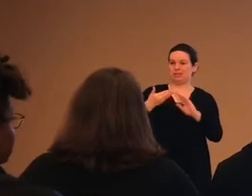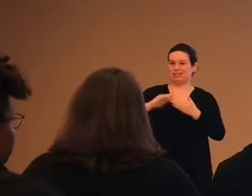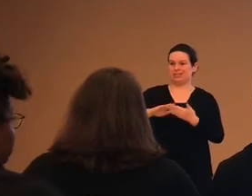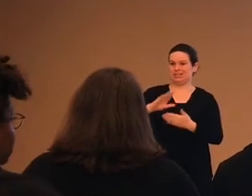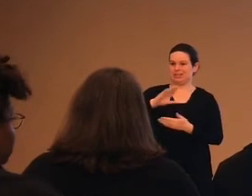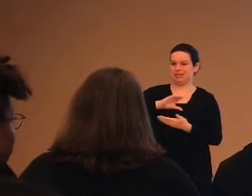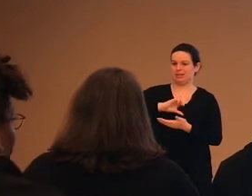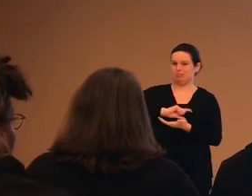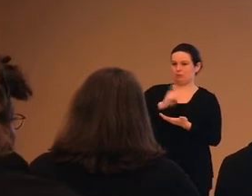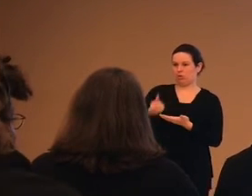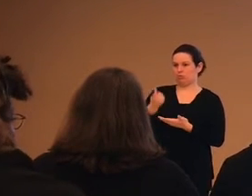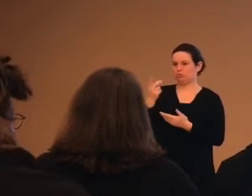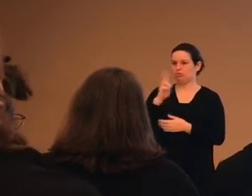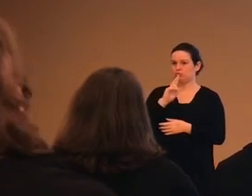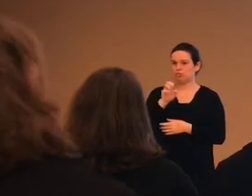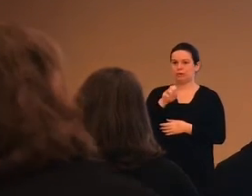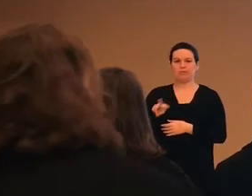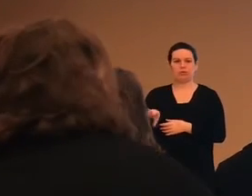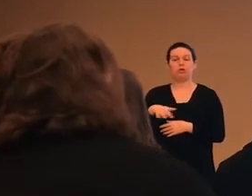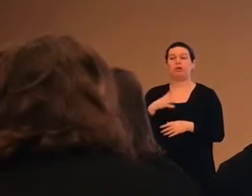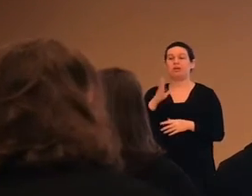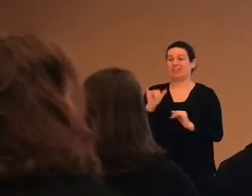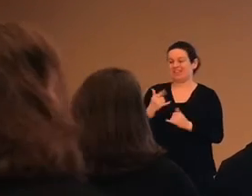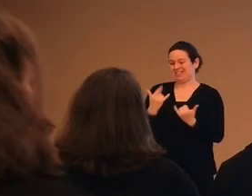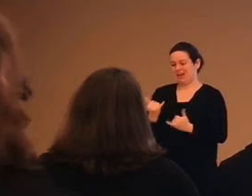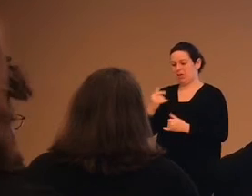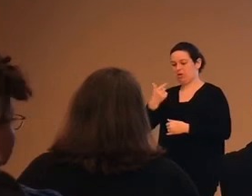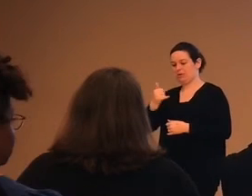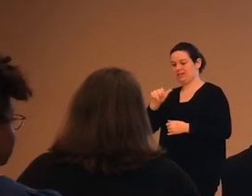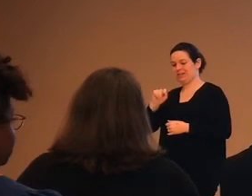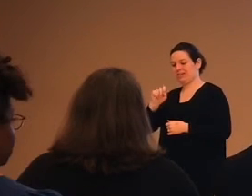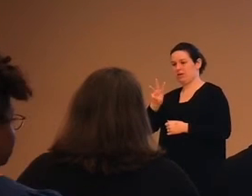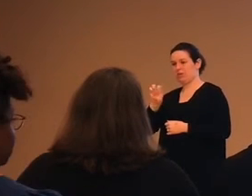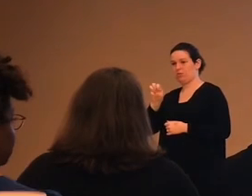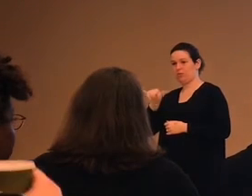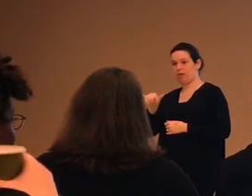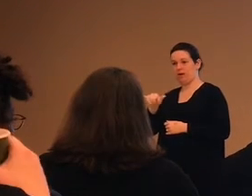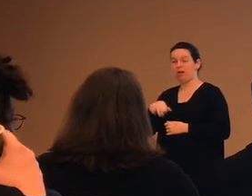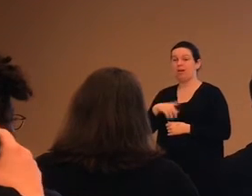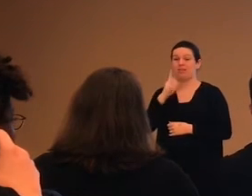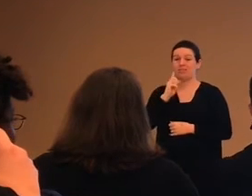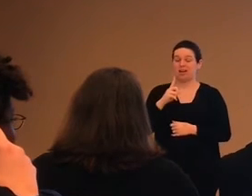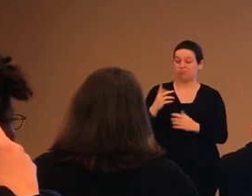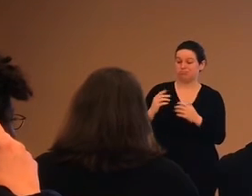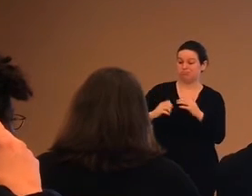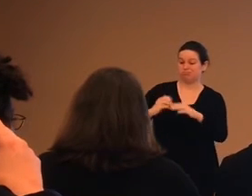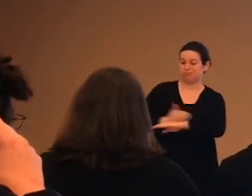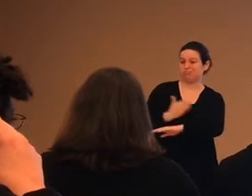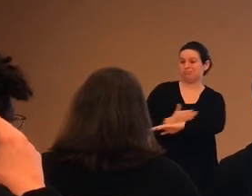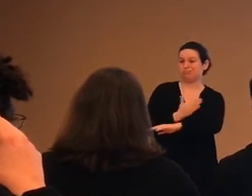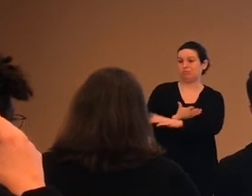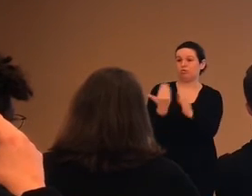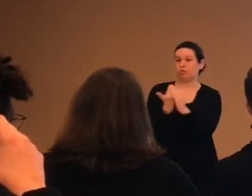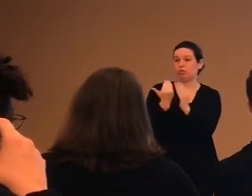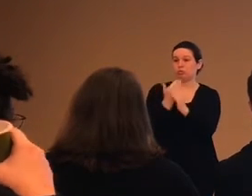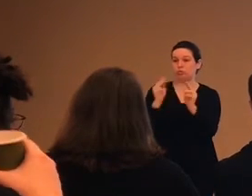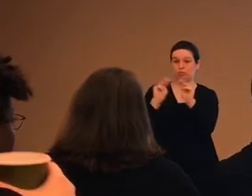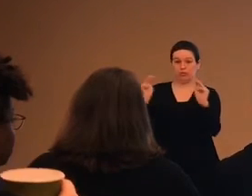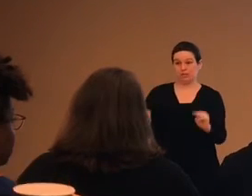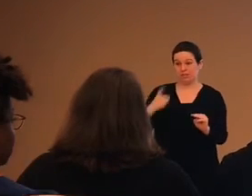Gateway Arch Park foundation planned a full park revitalization and the construction of a new museum at the Gateway Arch in st. Louis